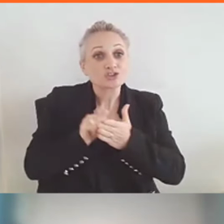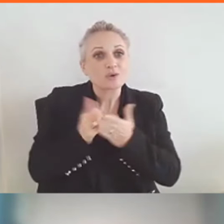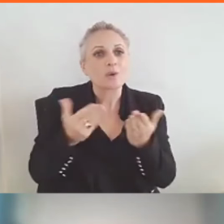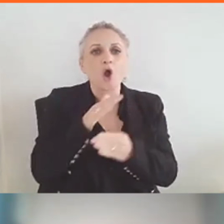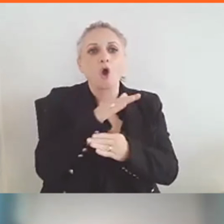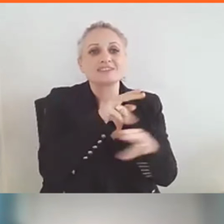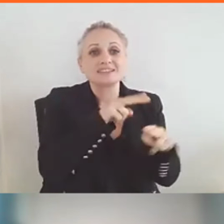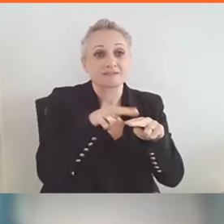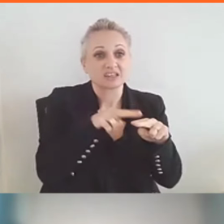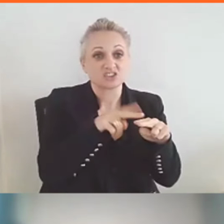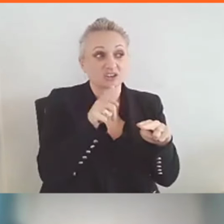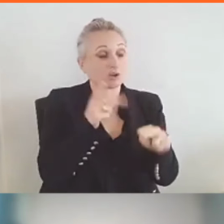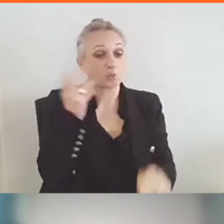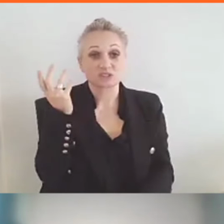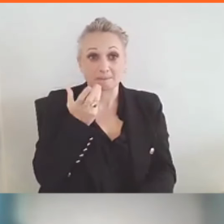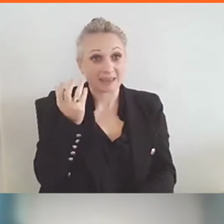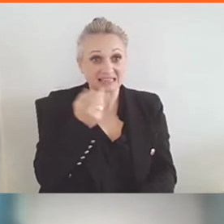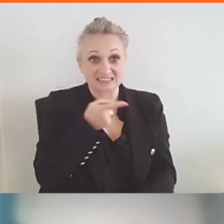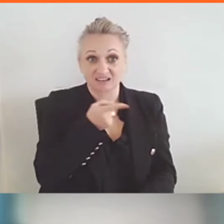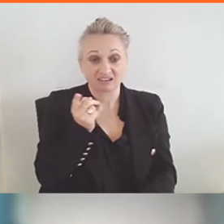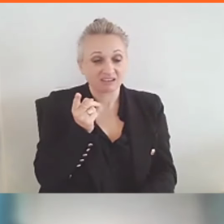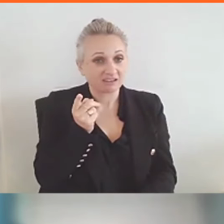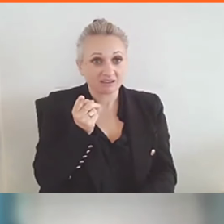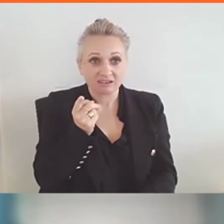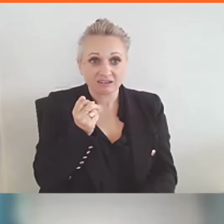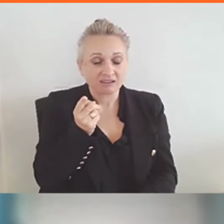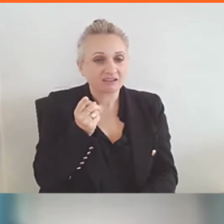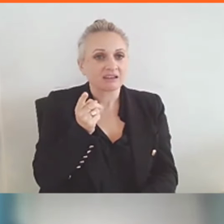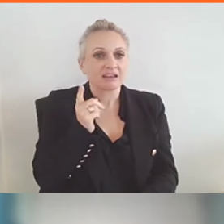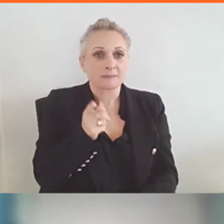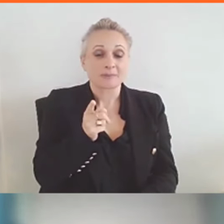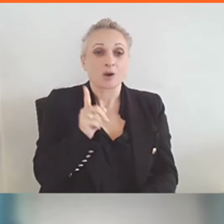But literally put someone in a blindfold, or put all the design